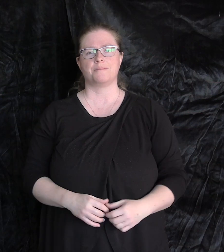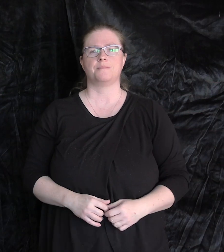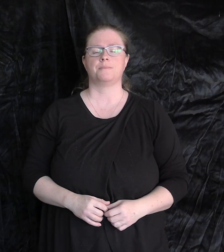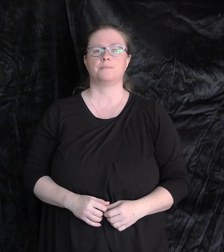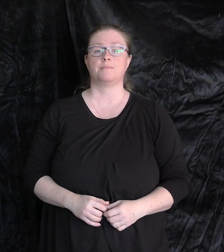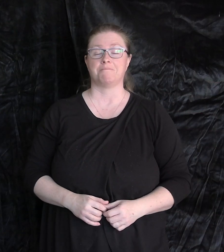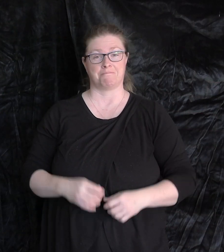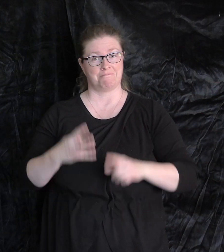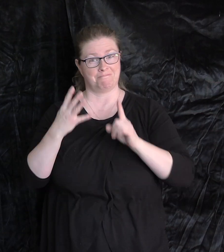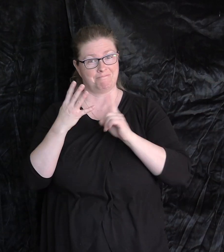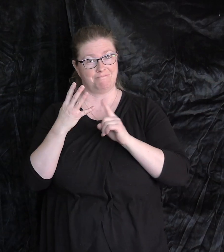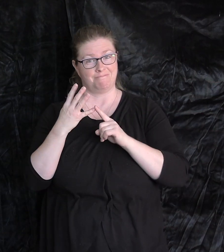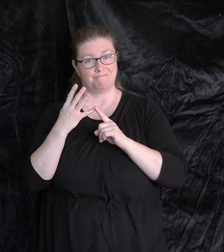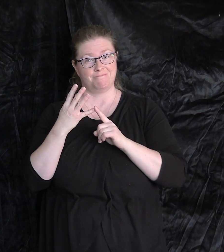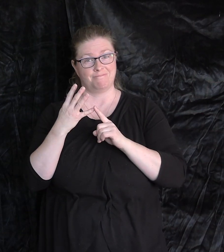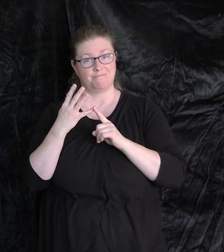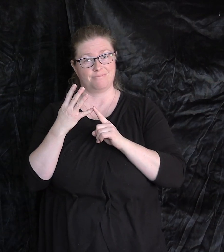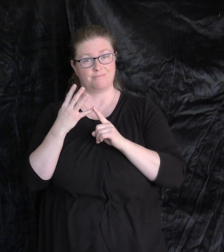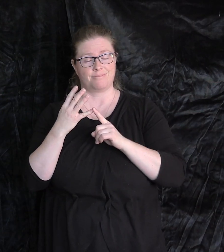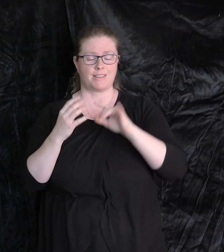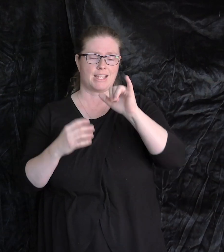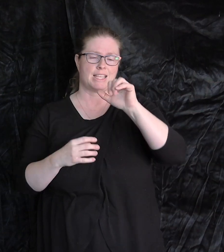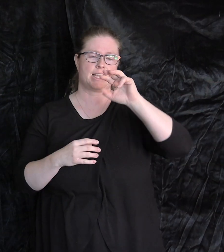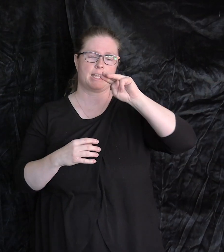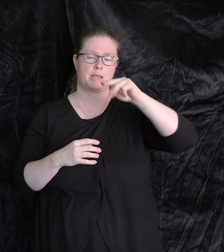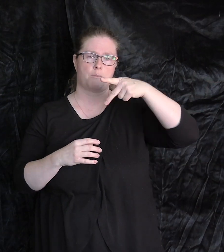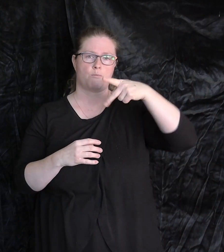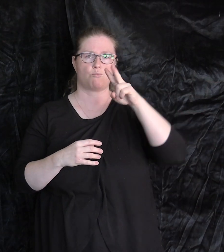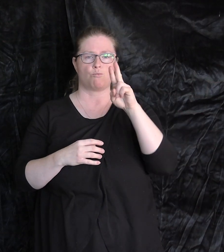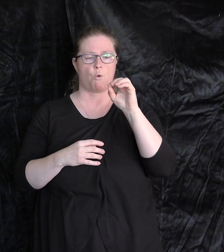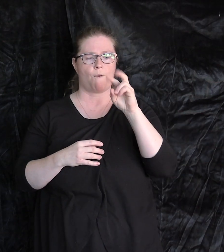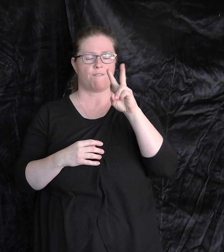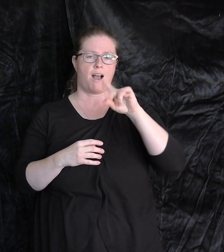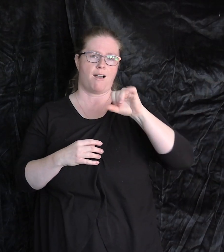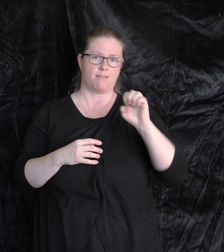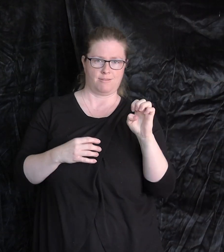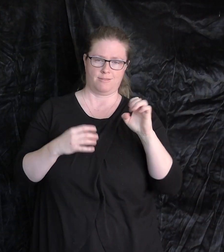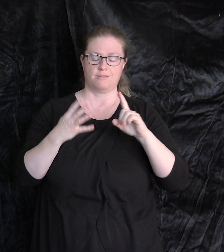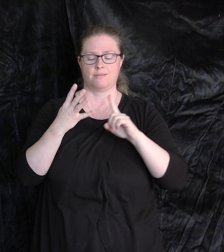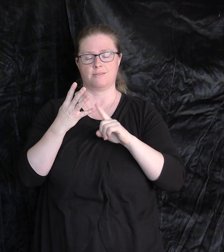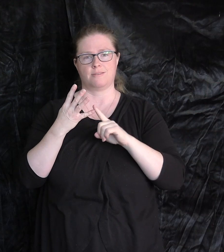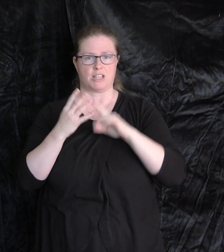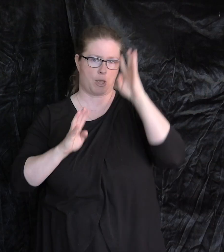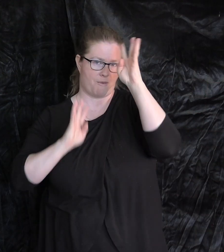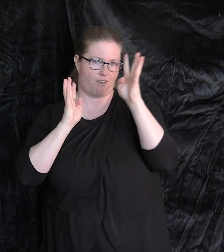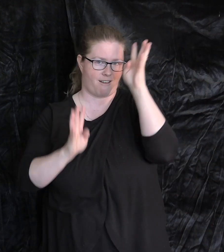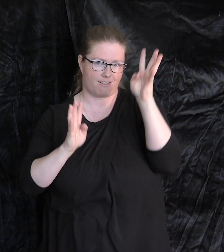Four. Improvise. Express yourself in response to Bodily Listening in Place.